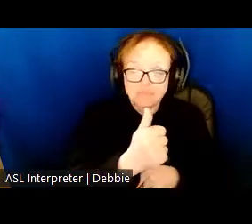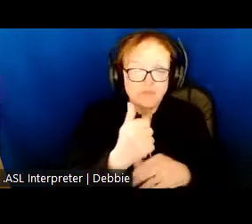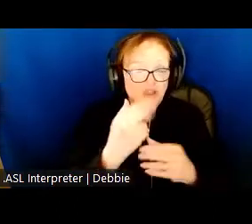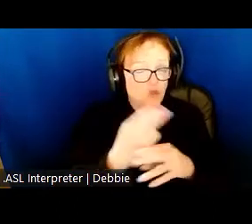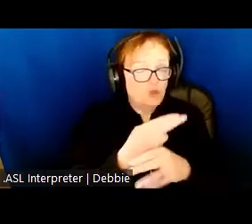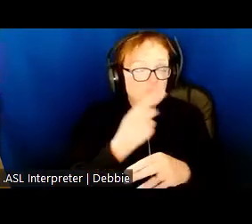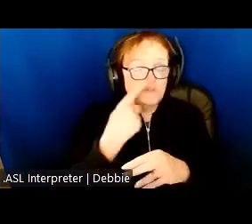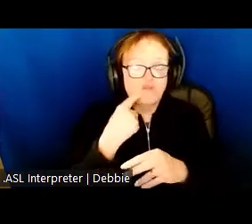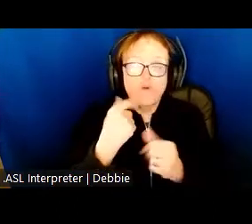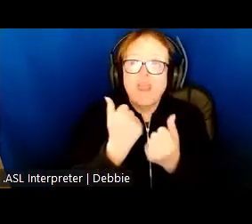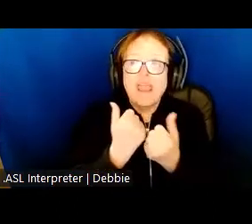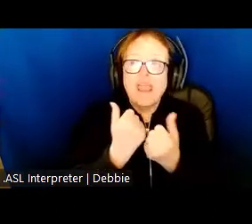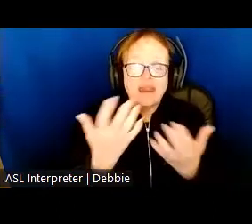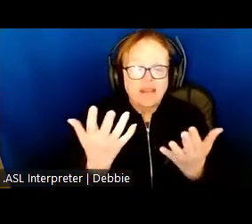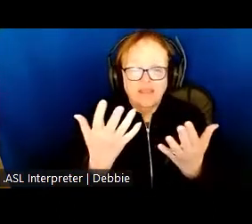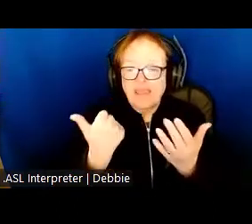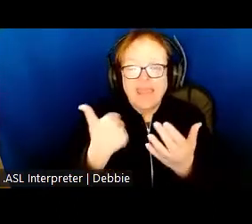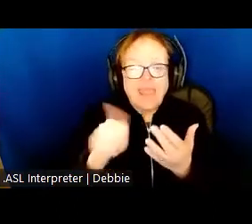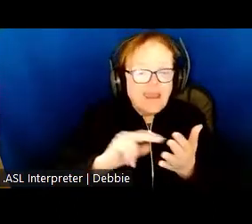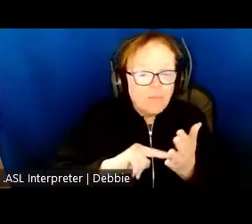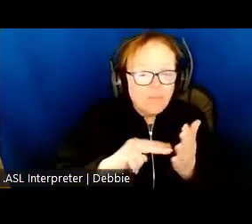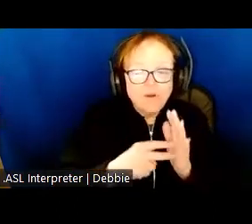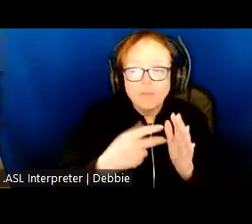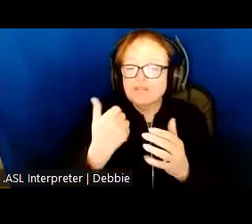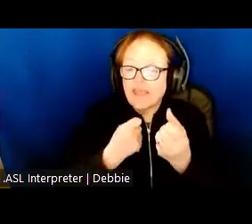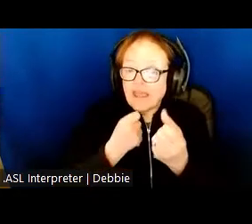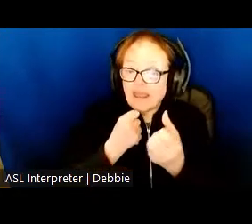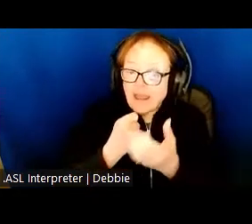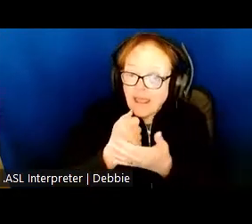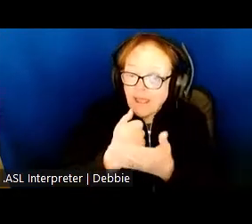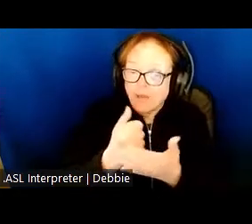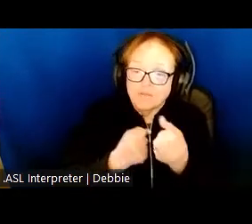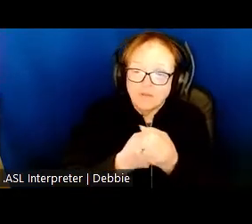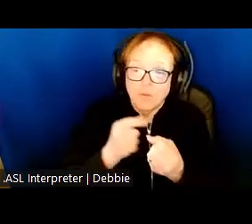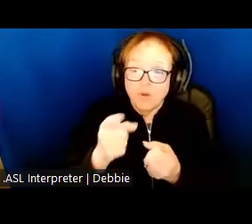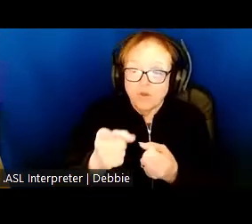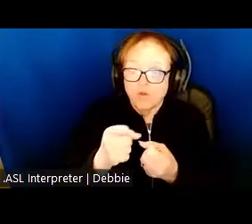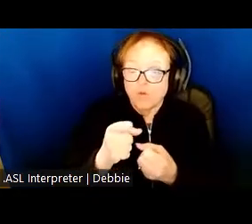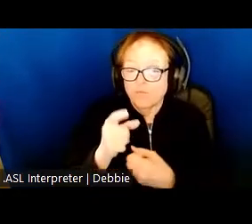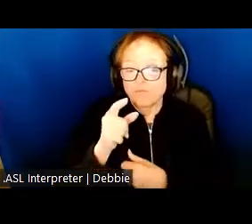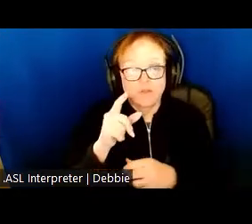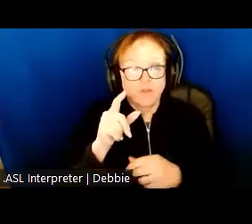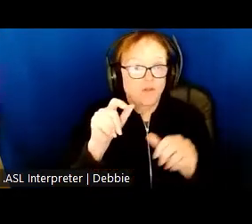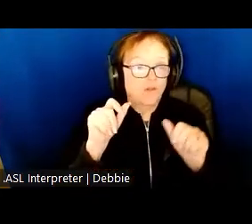purpose which helps support you in your work. For example, you could apply in Crafts and,